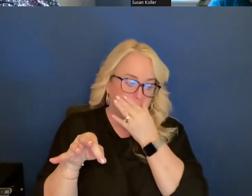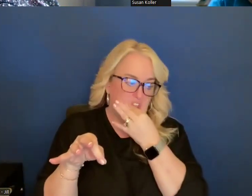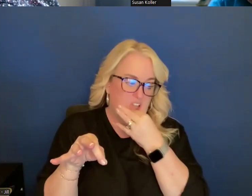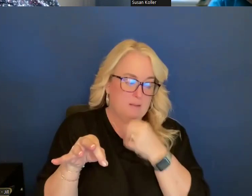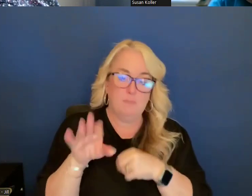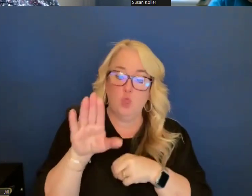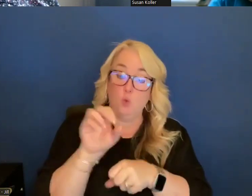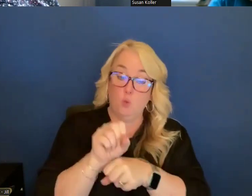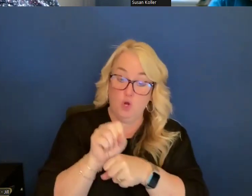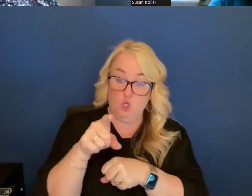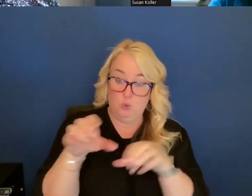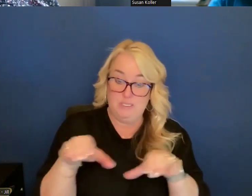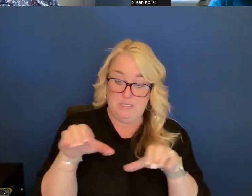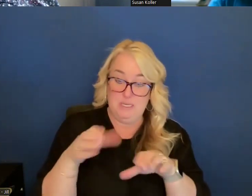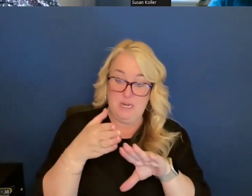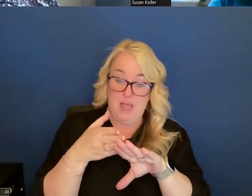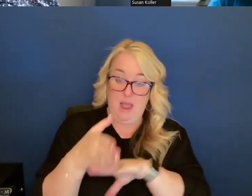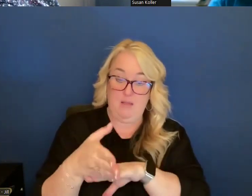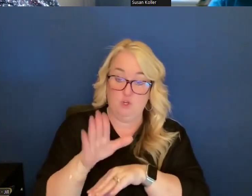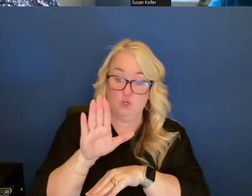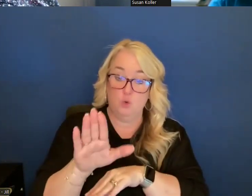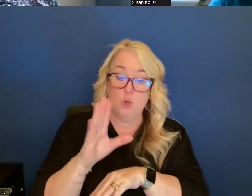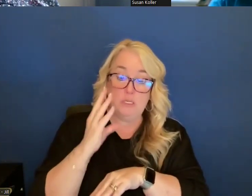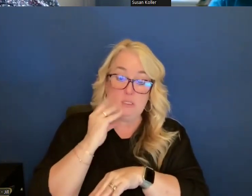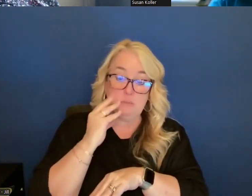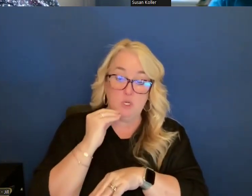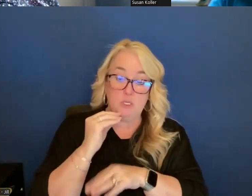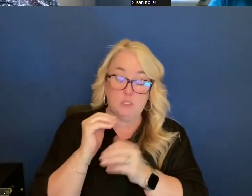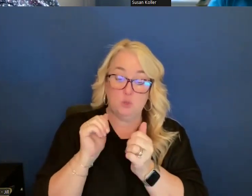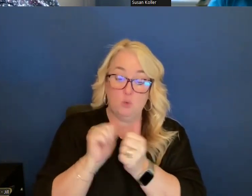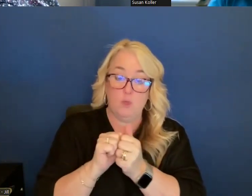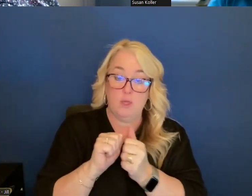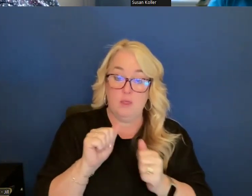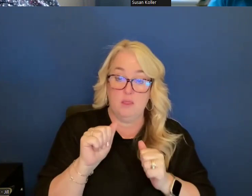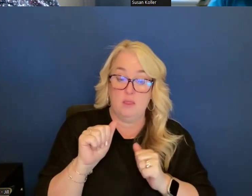you did after your experience with the LEND program around